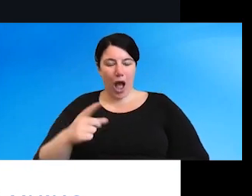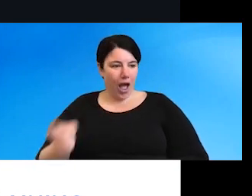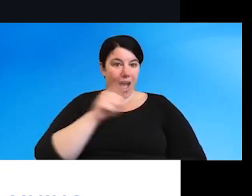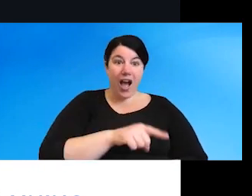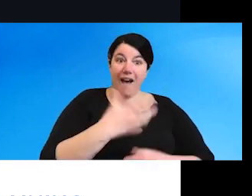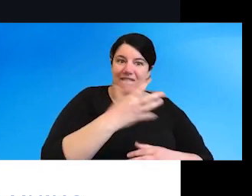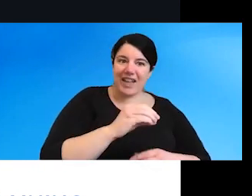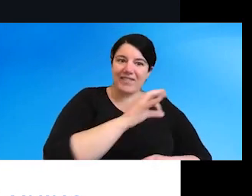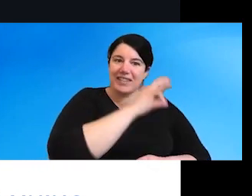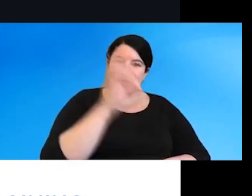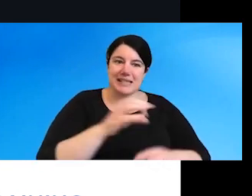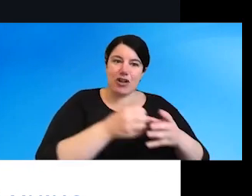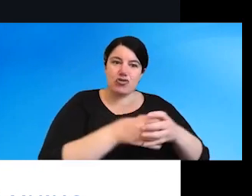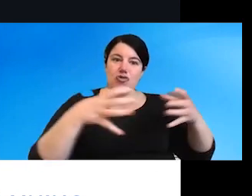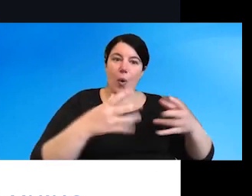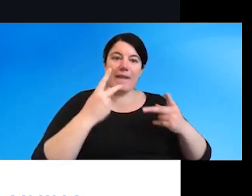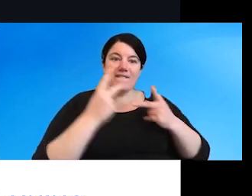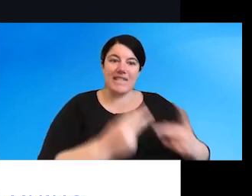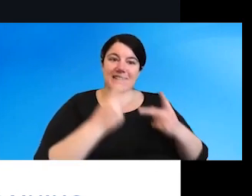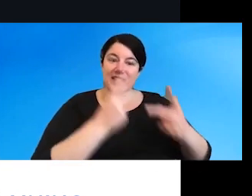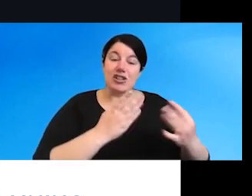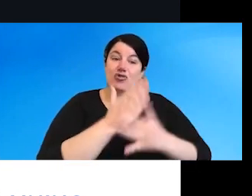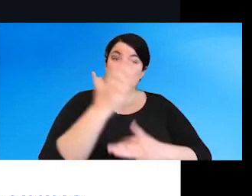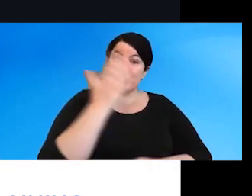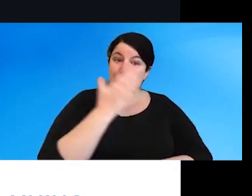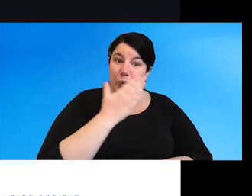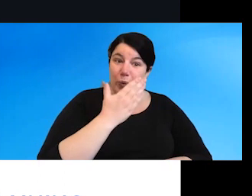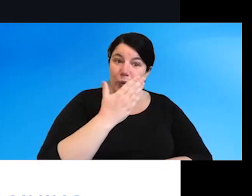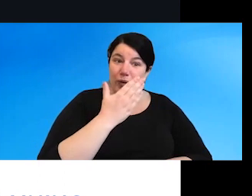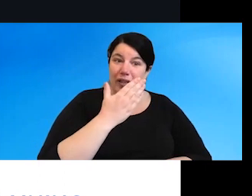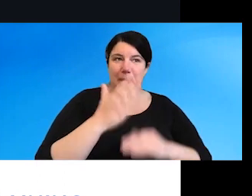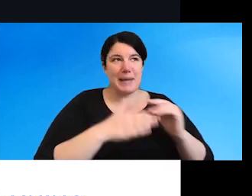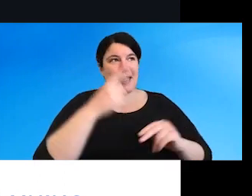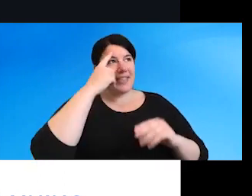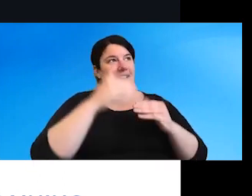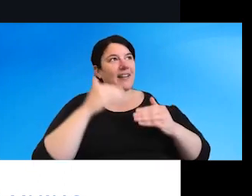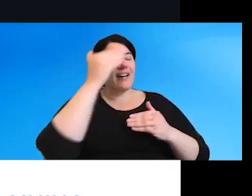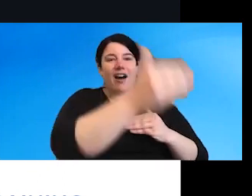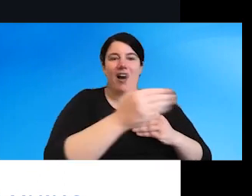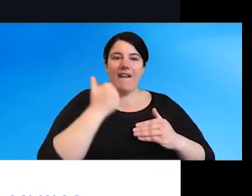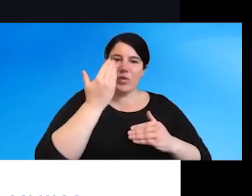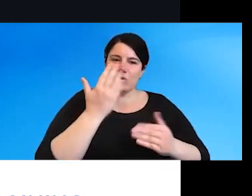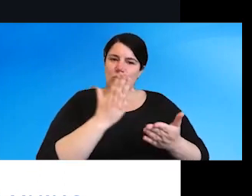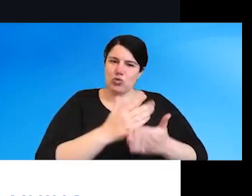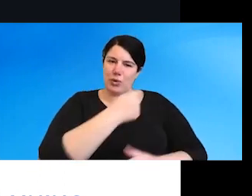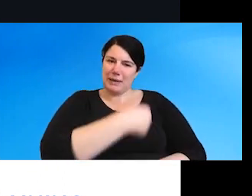50% growth in visitor numbers from schools. And that's building the audiences of the future and that's something we're really admitted to and passionate about.